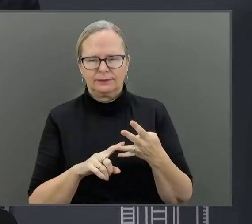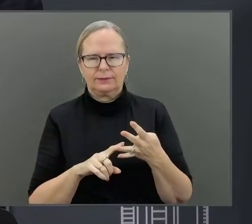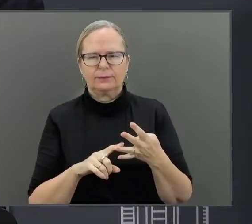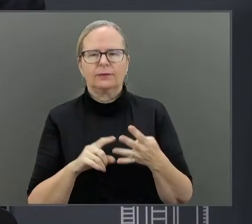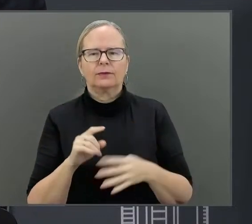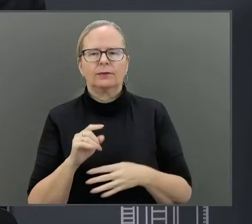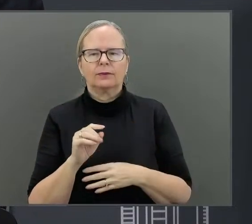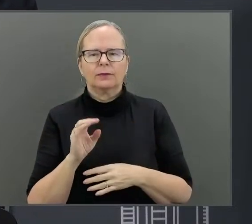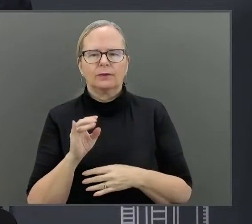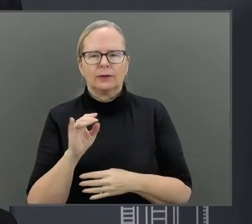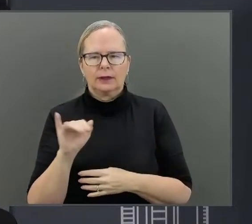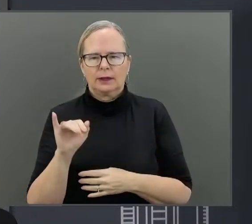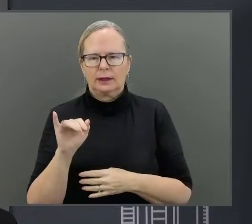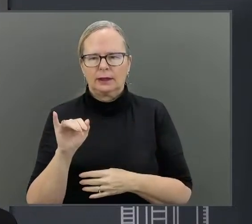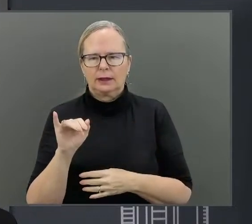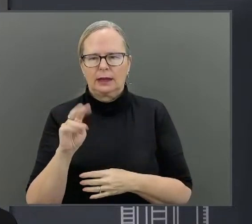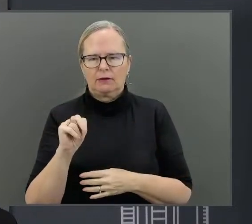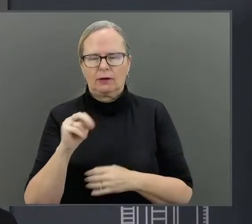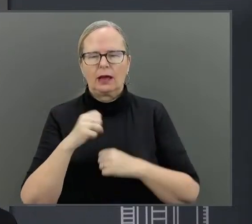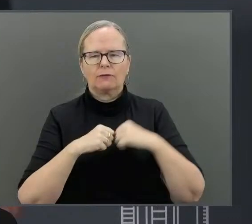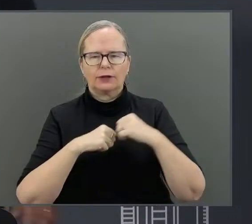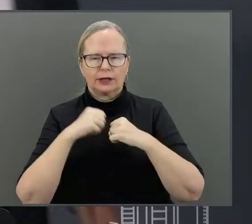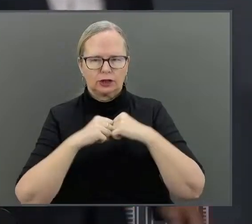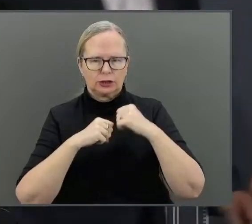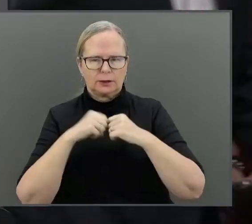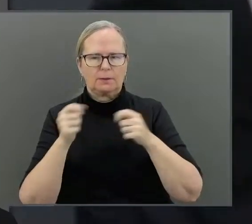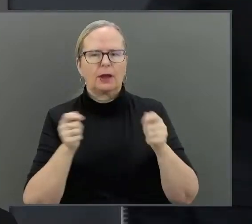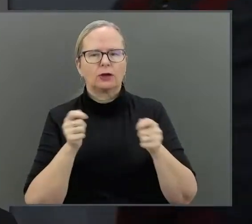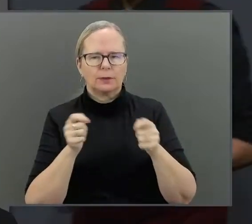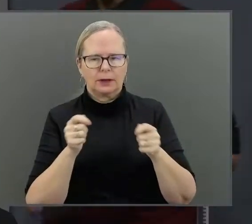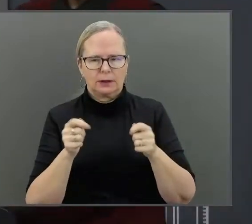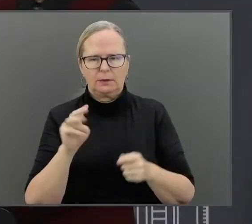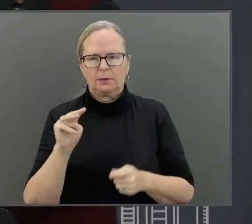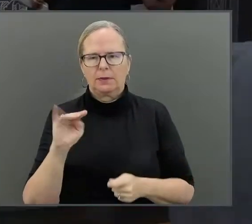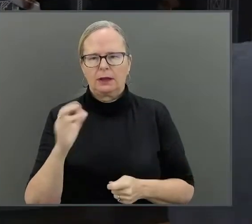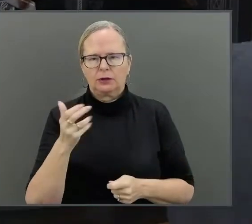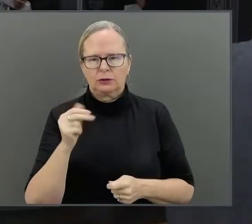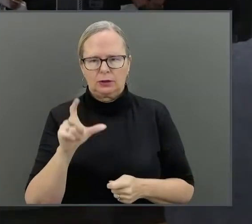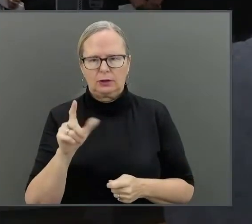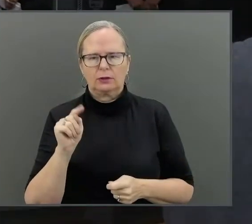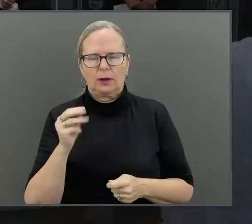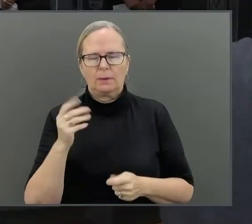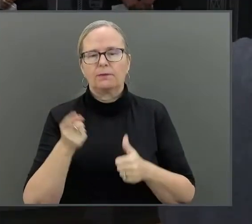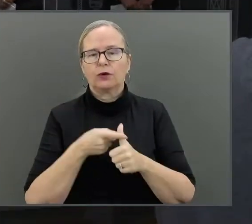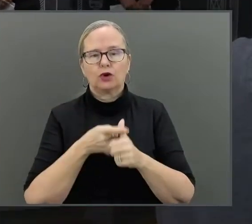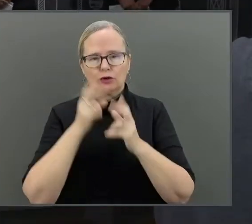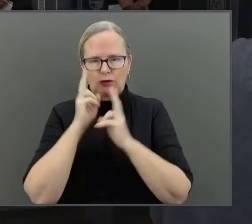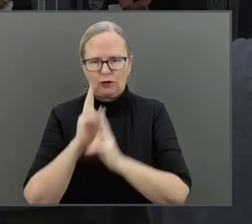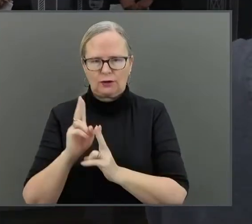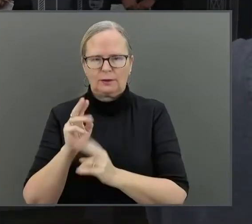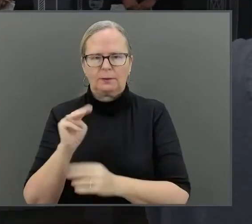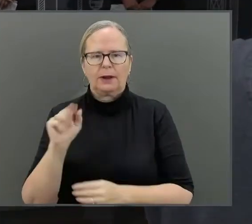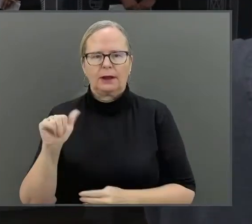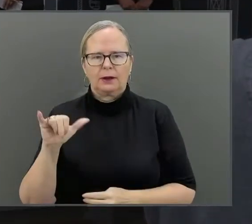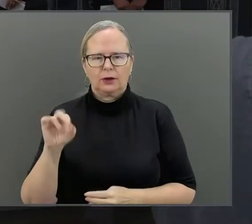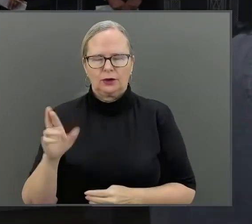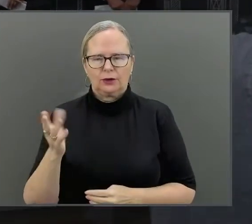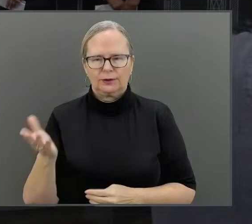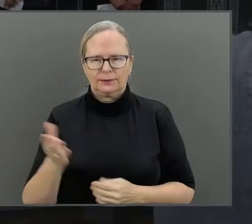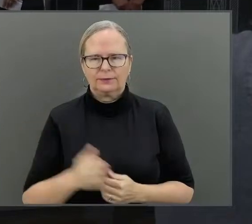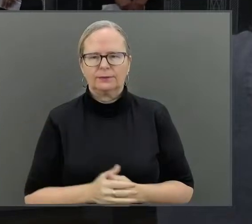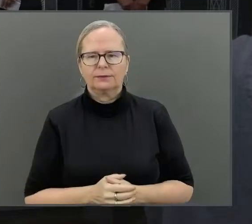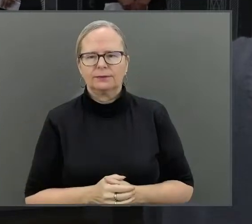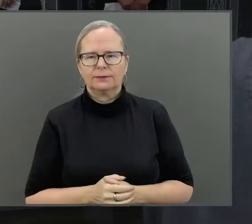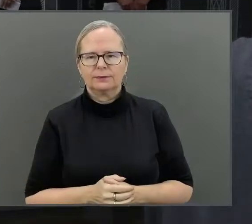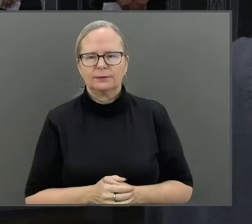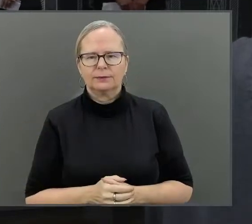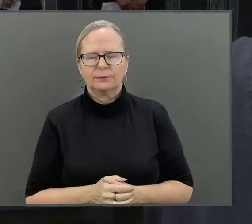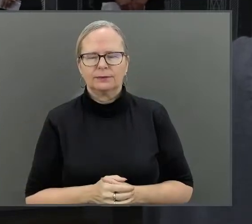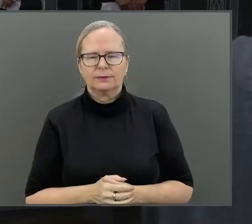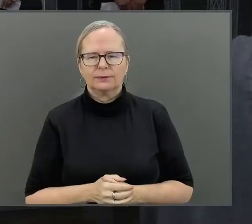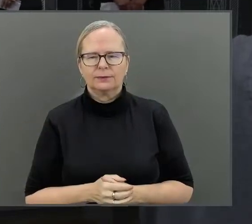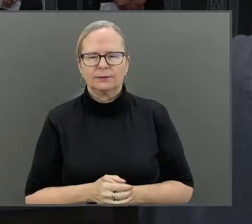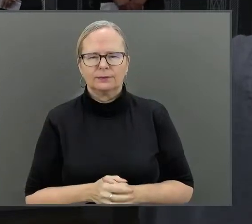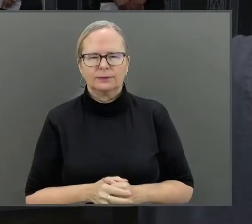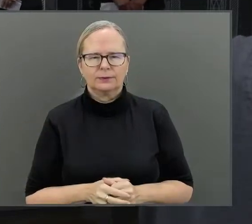manager Michael Thompson and with that I'll turn it over to the mayor thank you Oki umage ton and